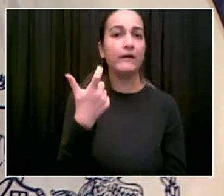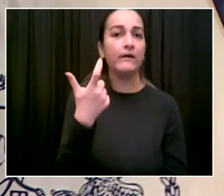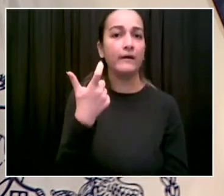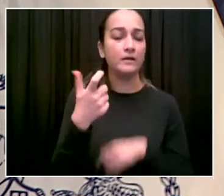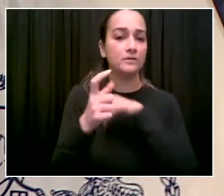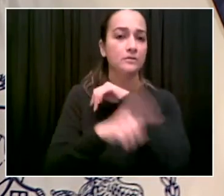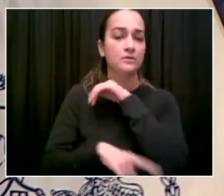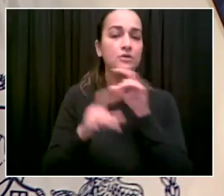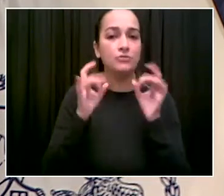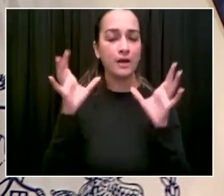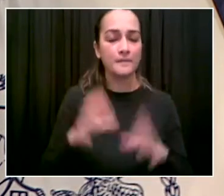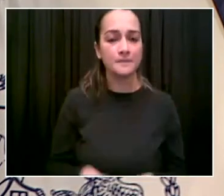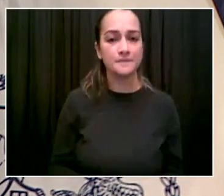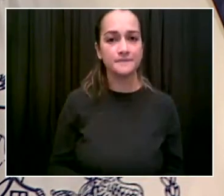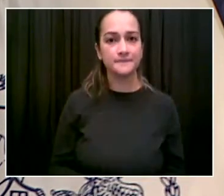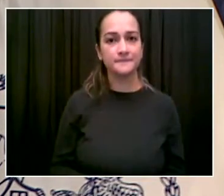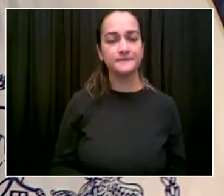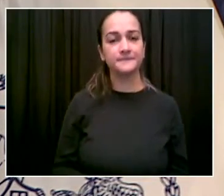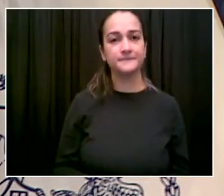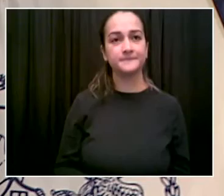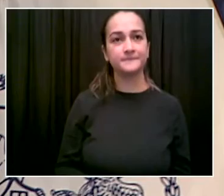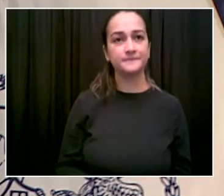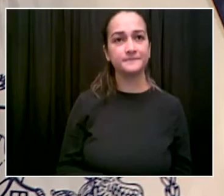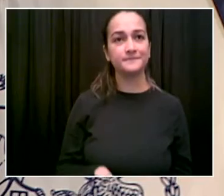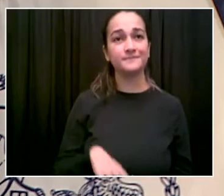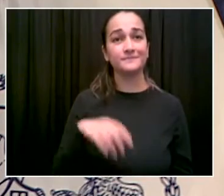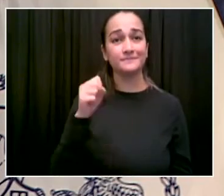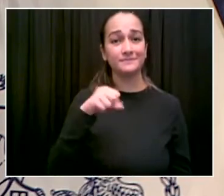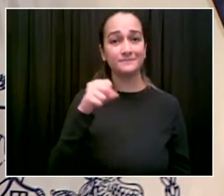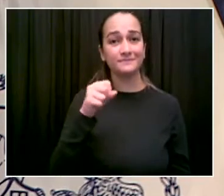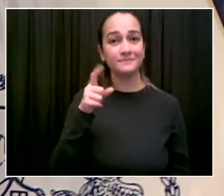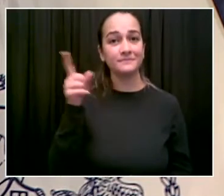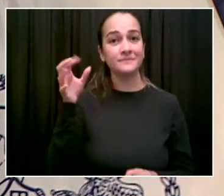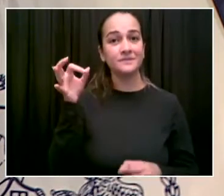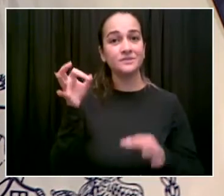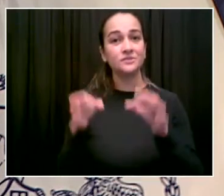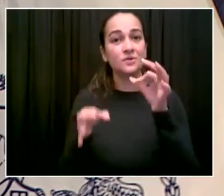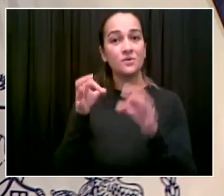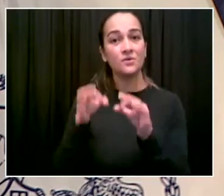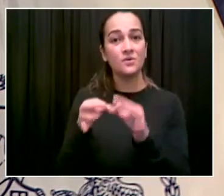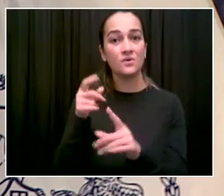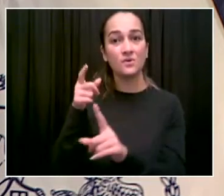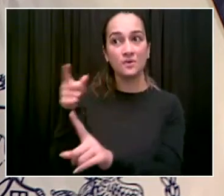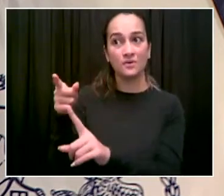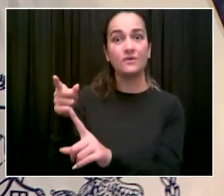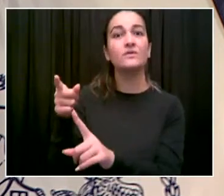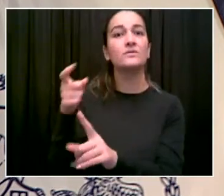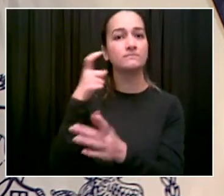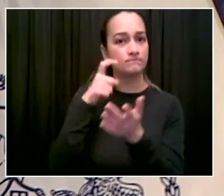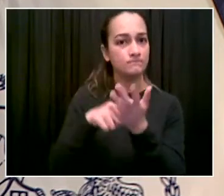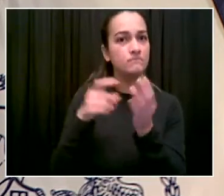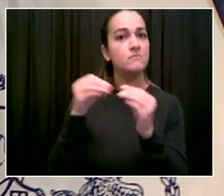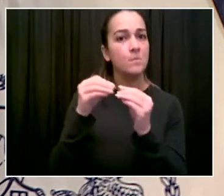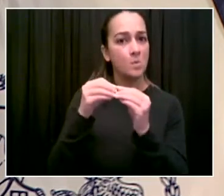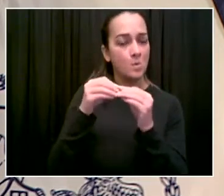THINS GU. P I APPRECIATE THAT . ON GUN PROSECUTIONS, SOME OF THE WORST, IN